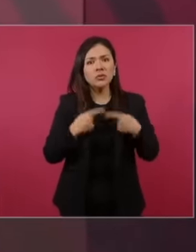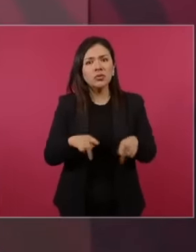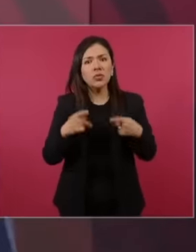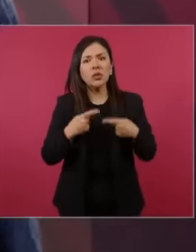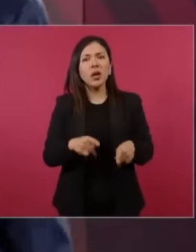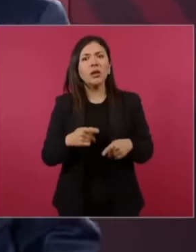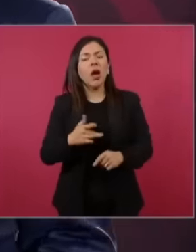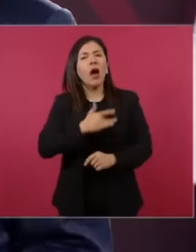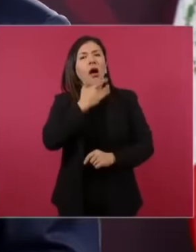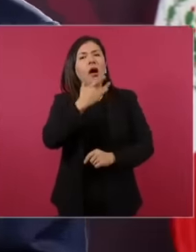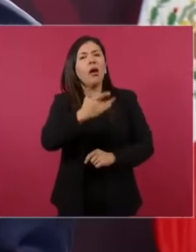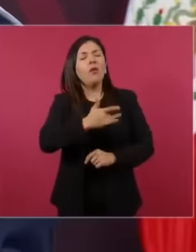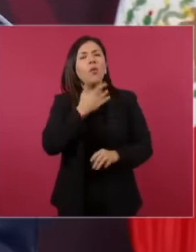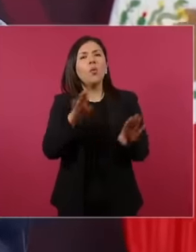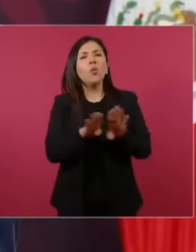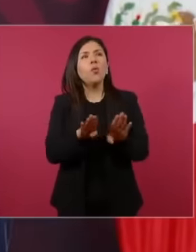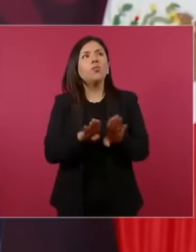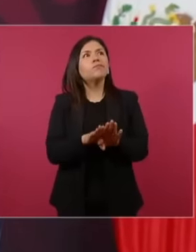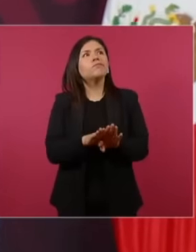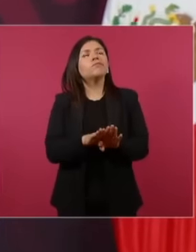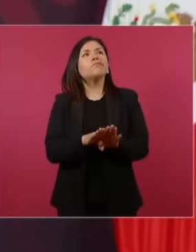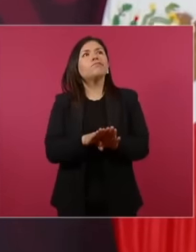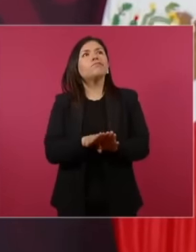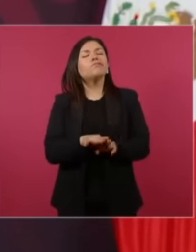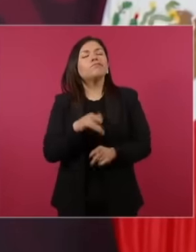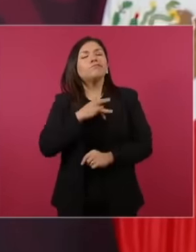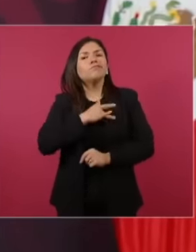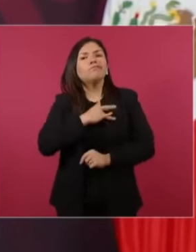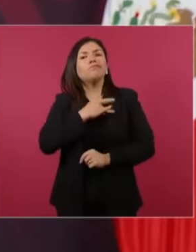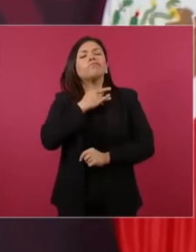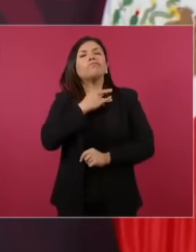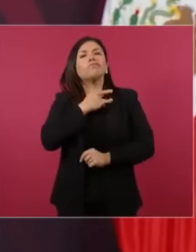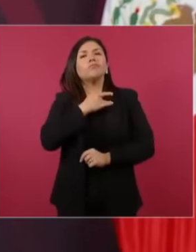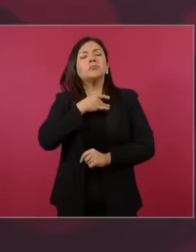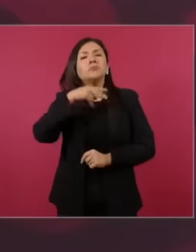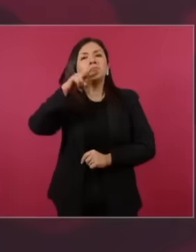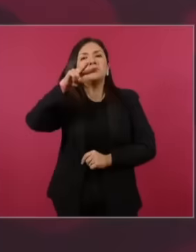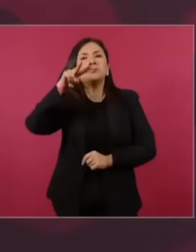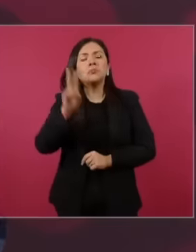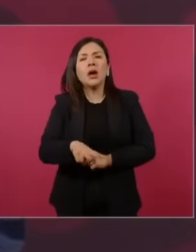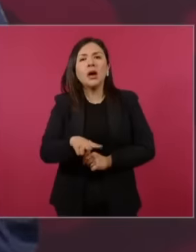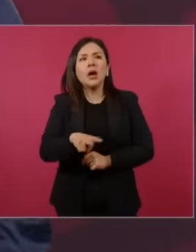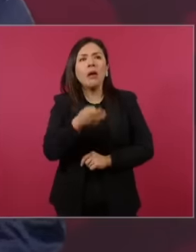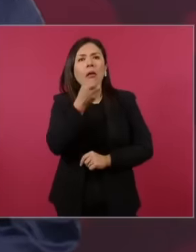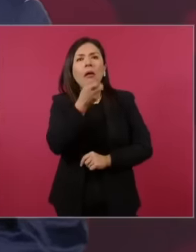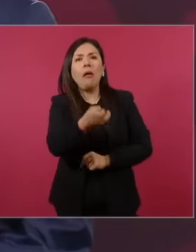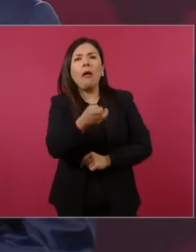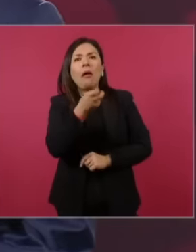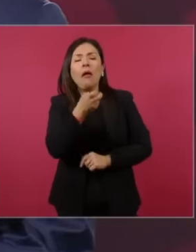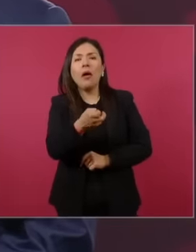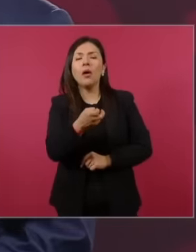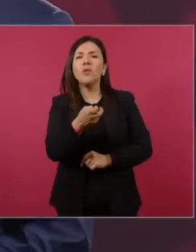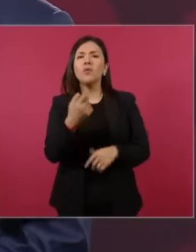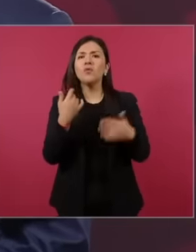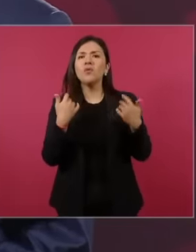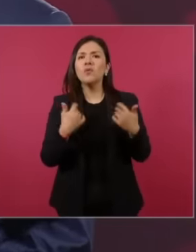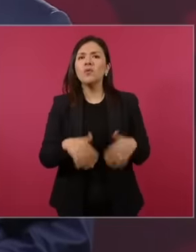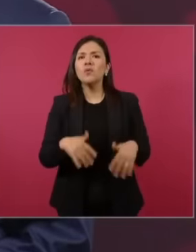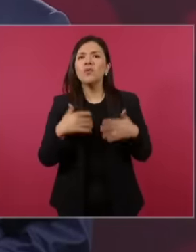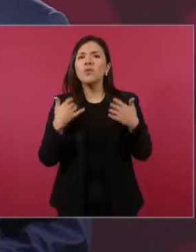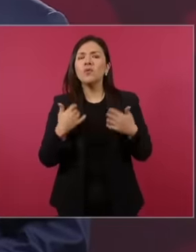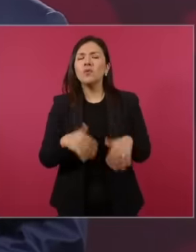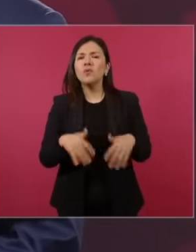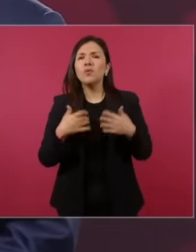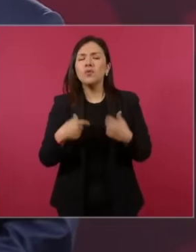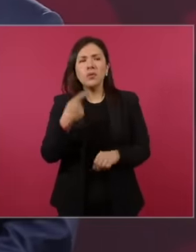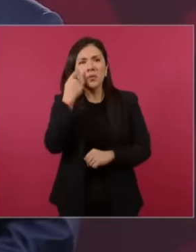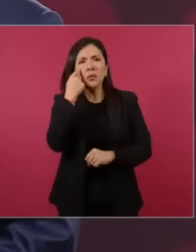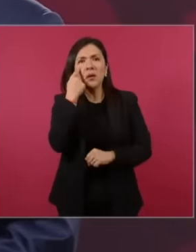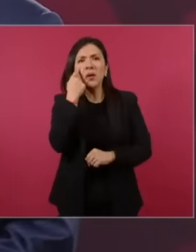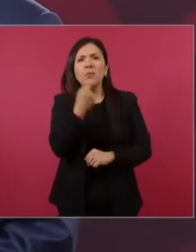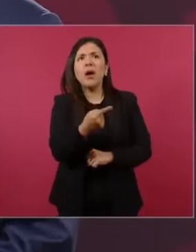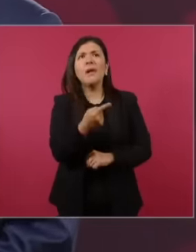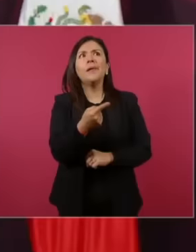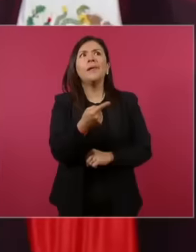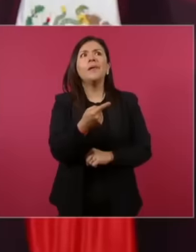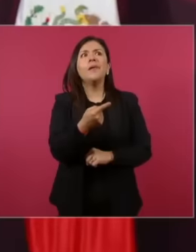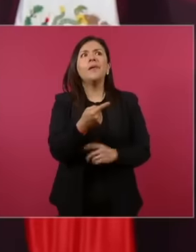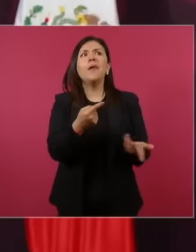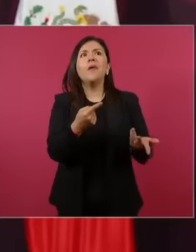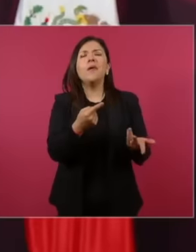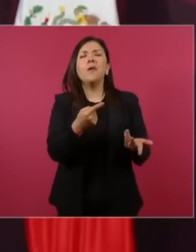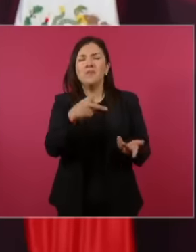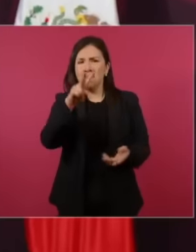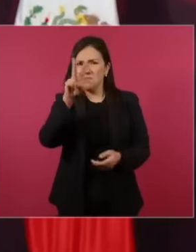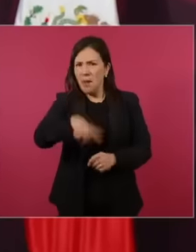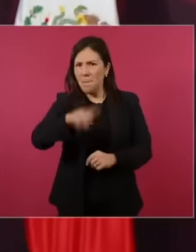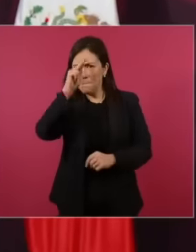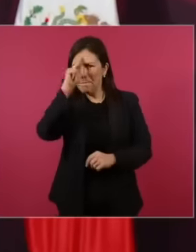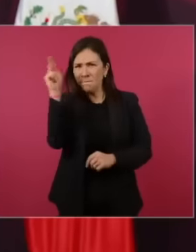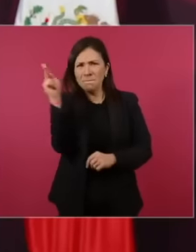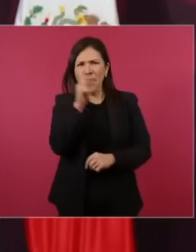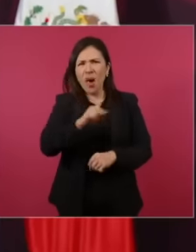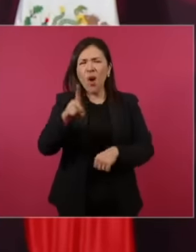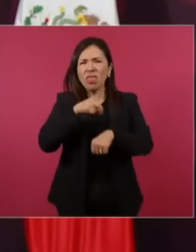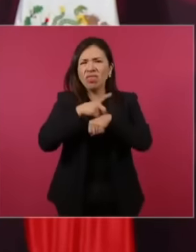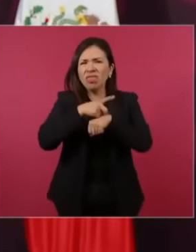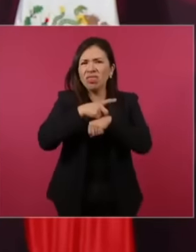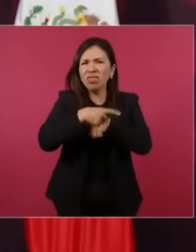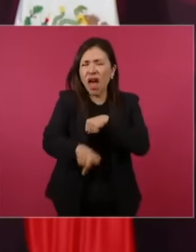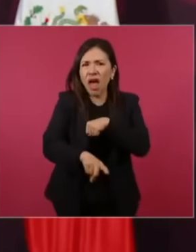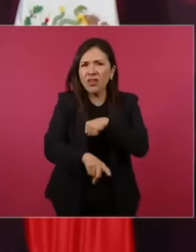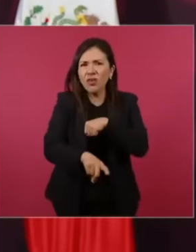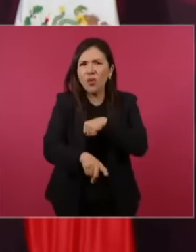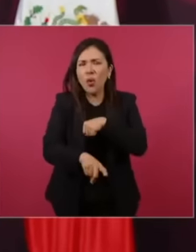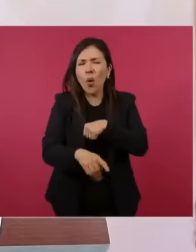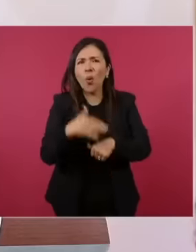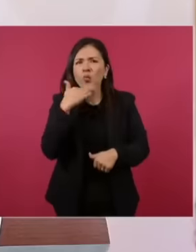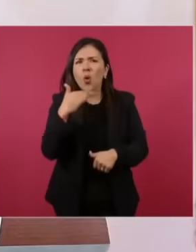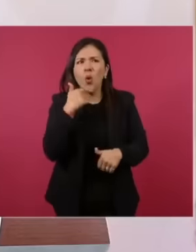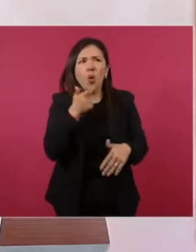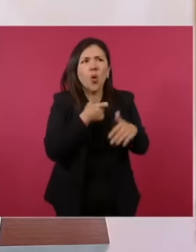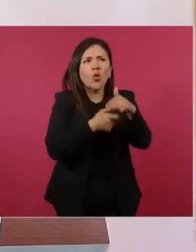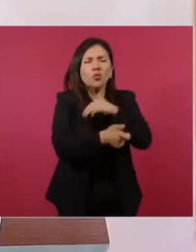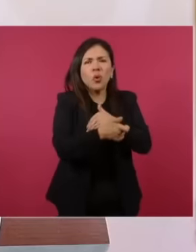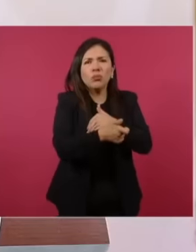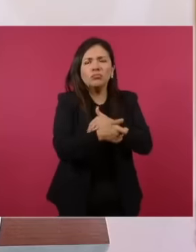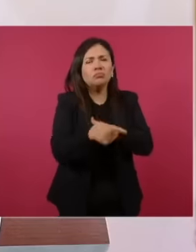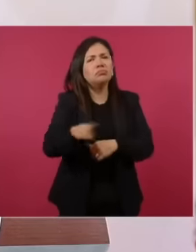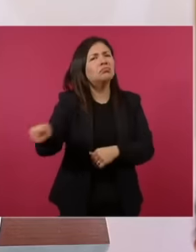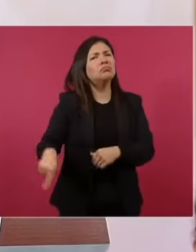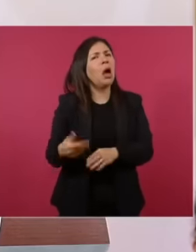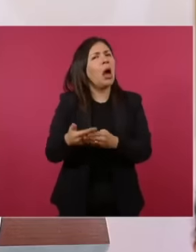to feel the harmful harmful effect of corruption.